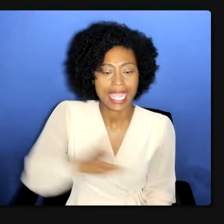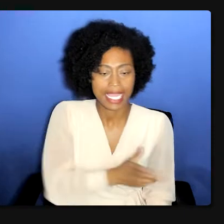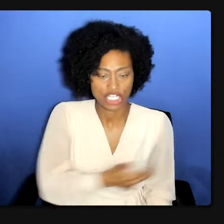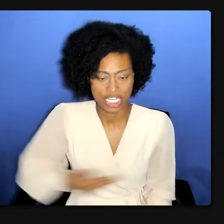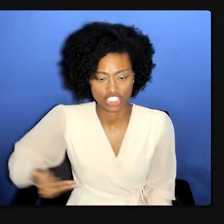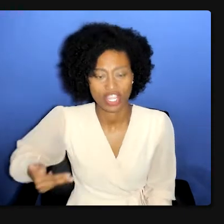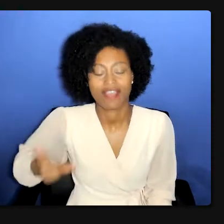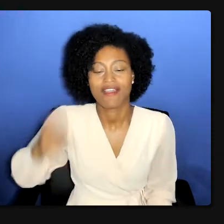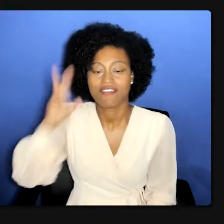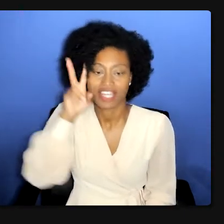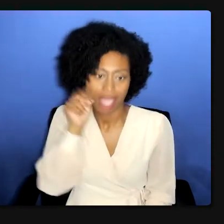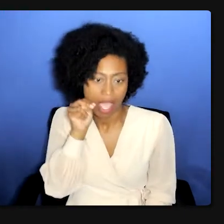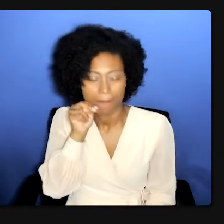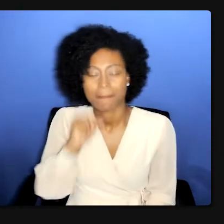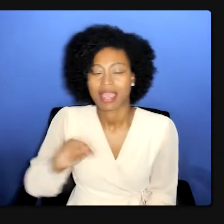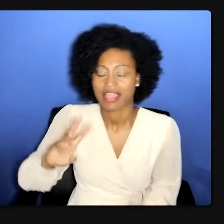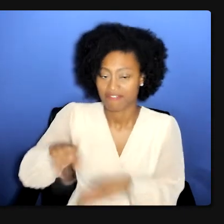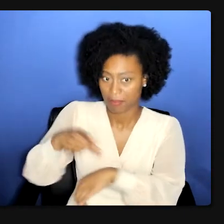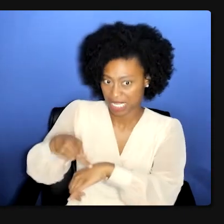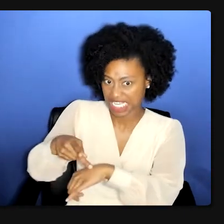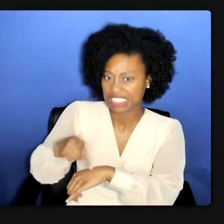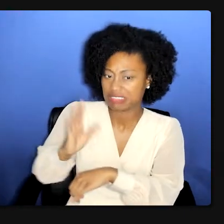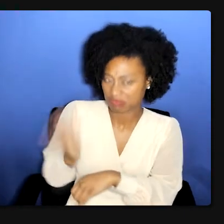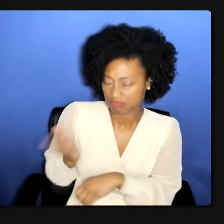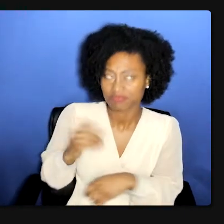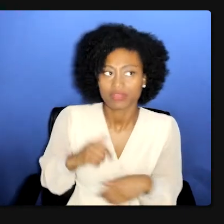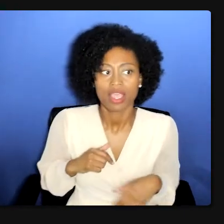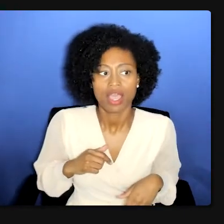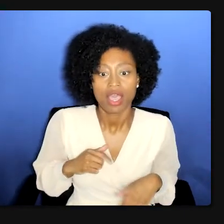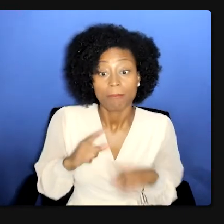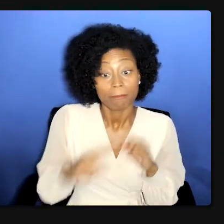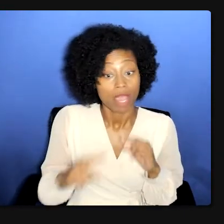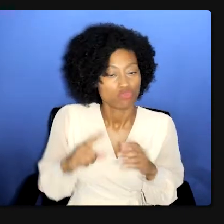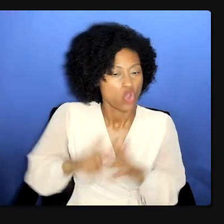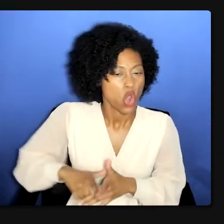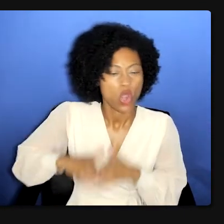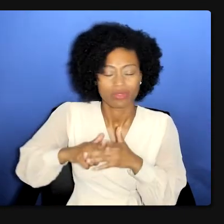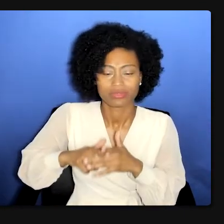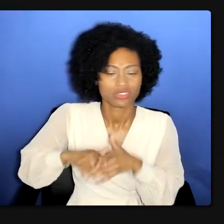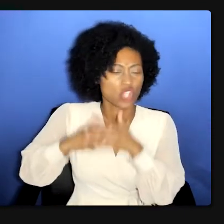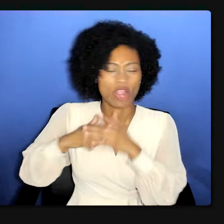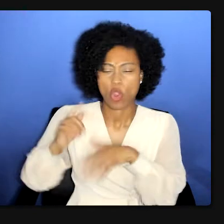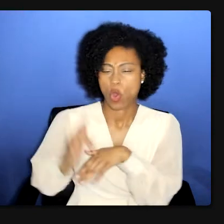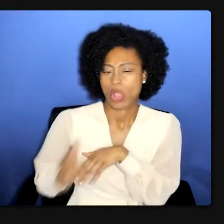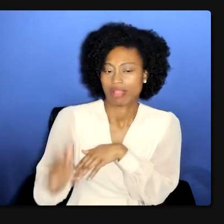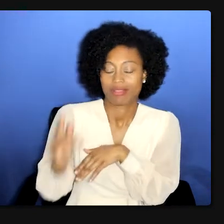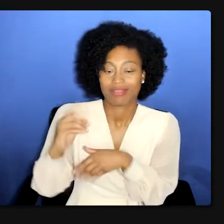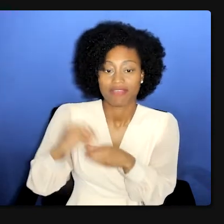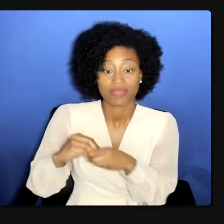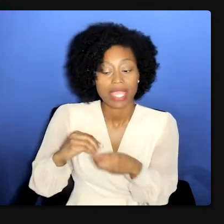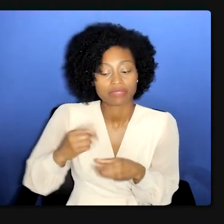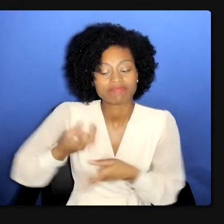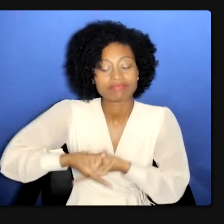namely Indonesia, Vietnam and the Philippines. We were out of our technical stability phase and starting to focus on early retention.